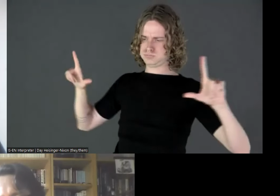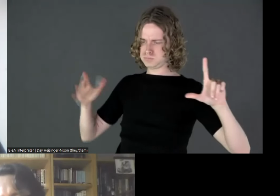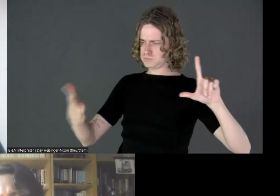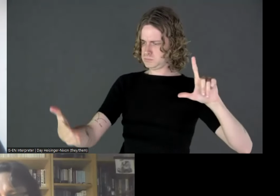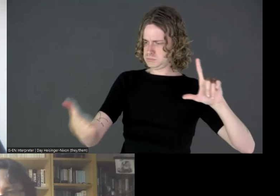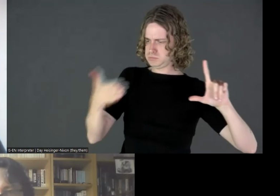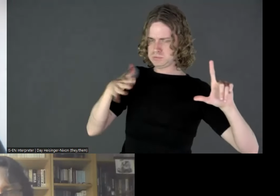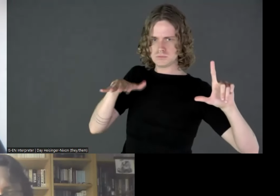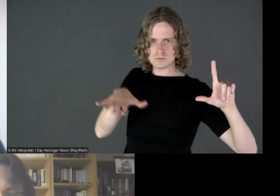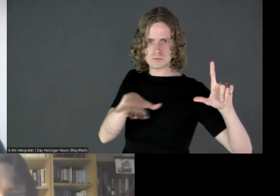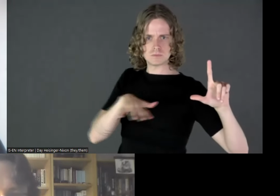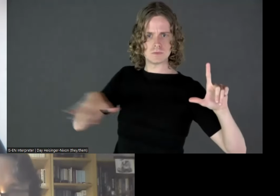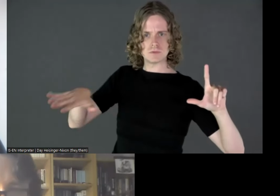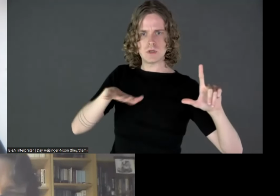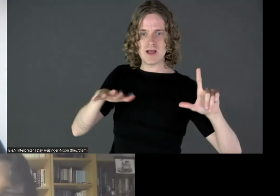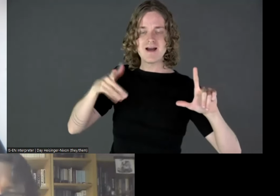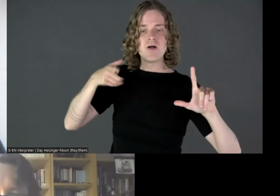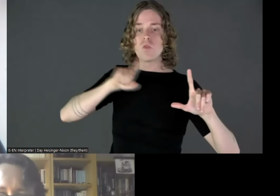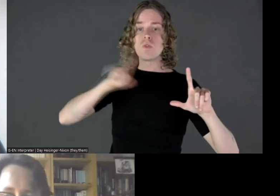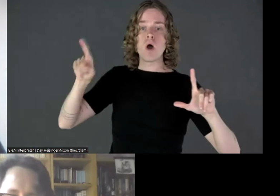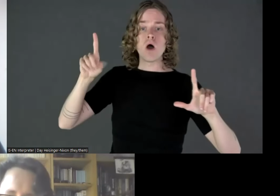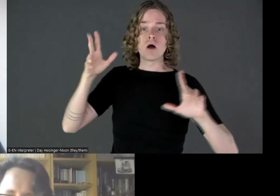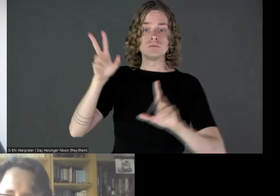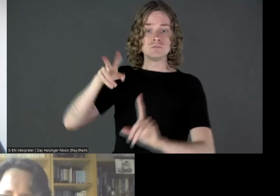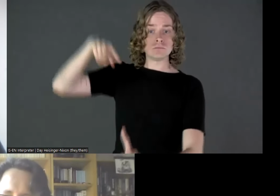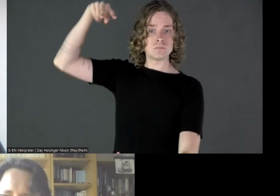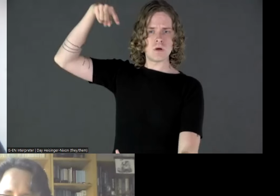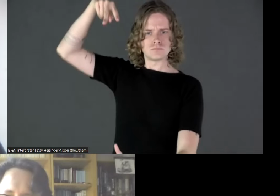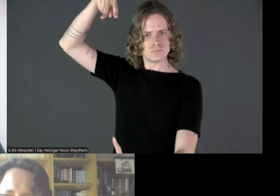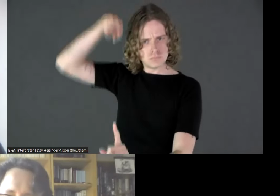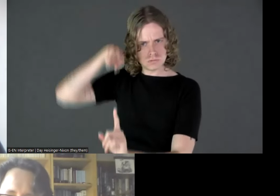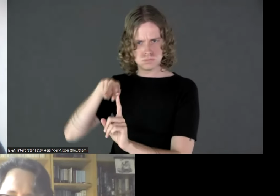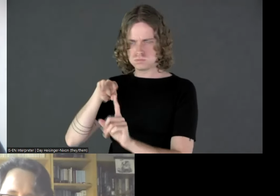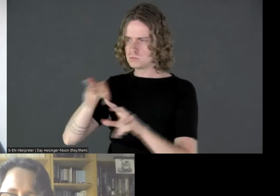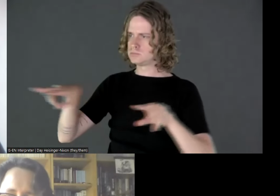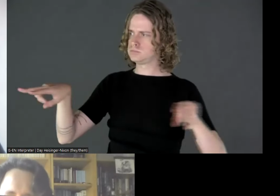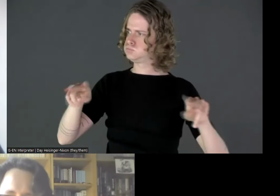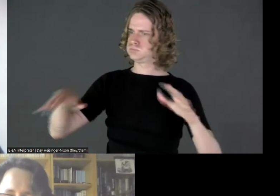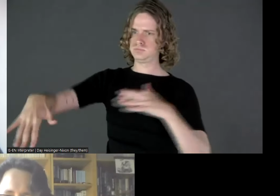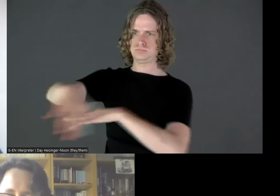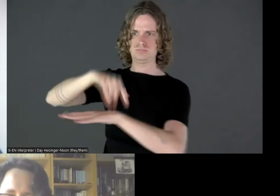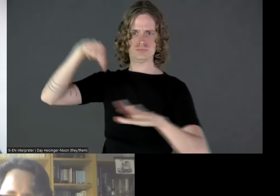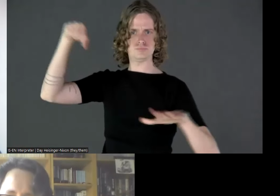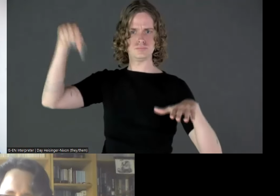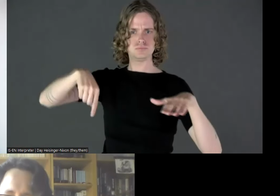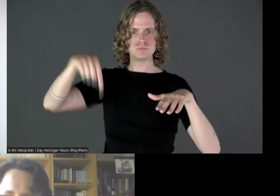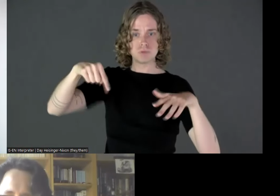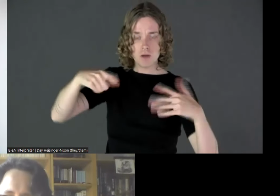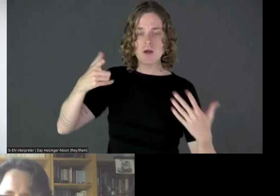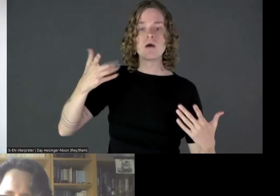next year. We will report, we're in the planning and reaching out stage. And for most of them,